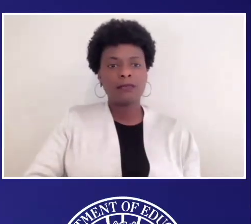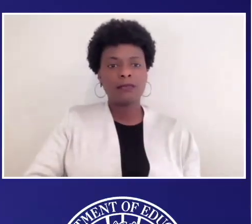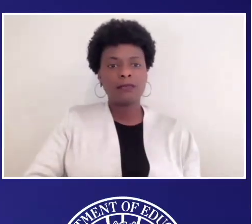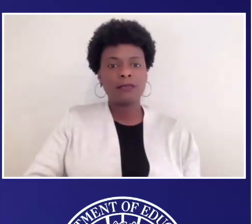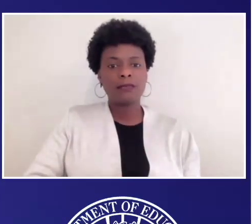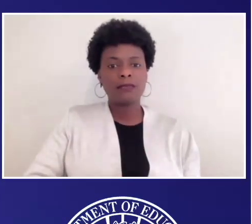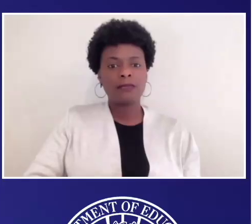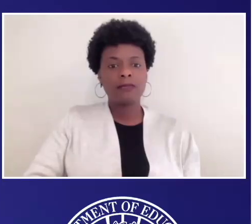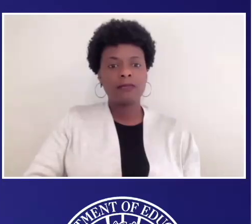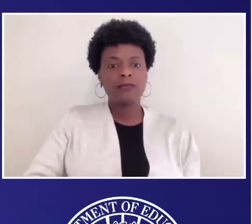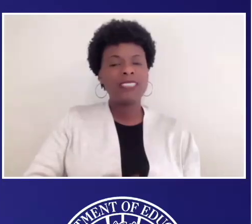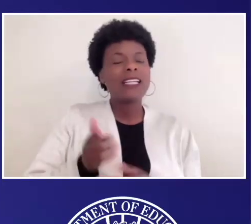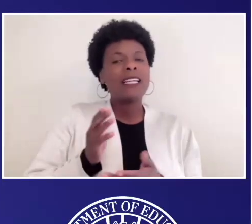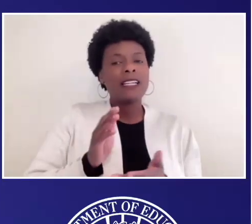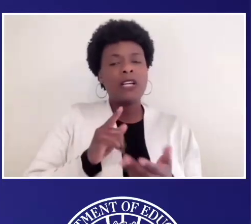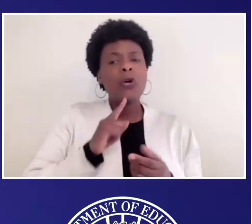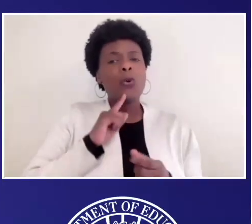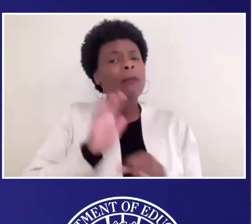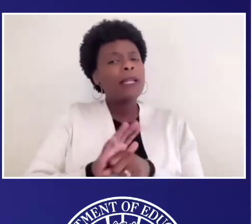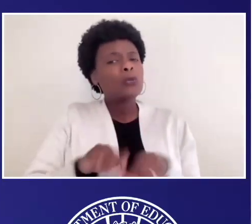but it's not a nice to have. It's something we're committed to looking at.